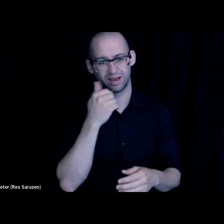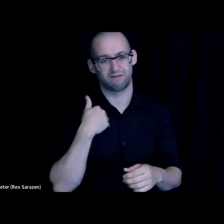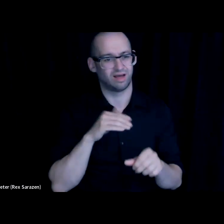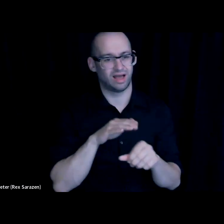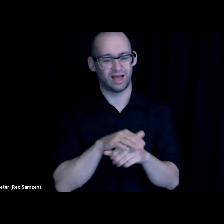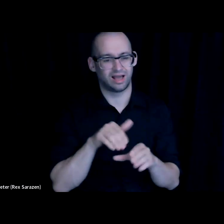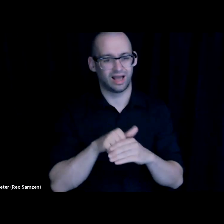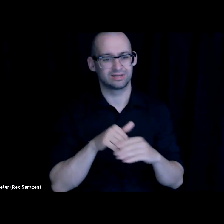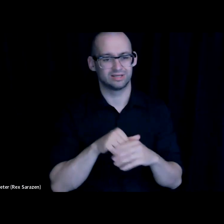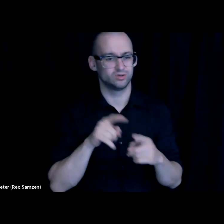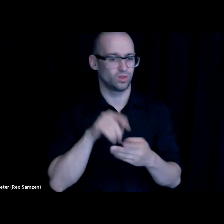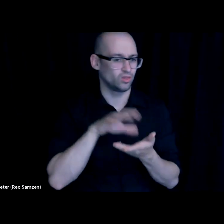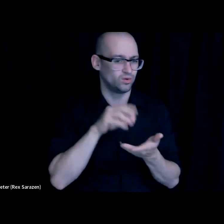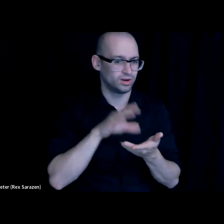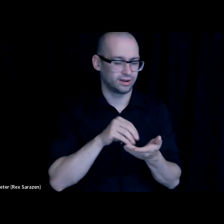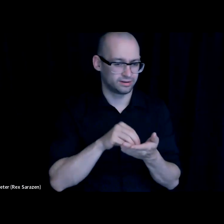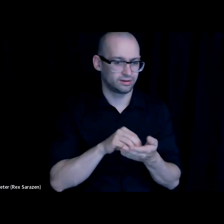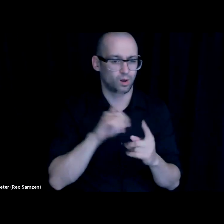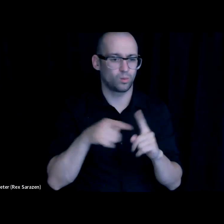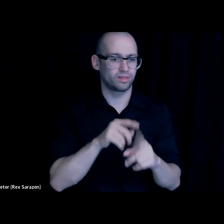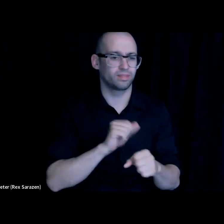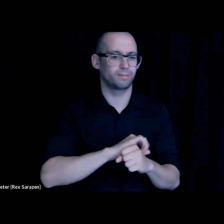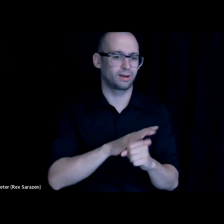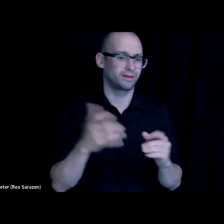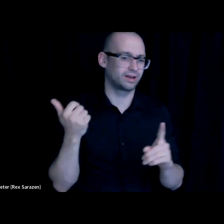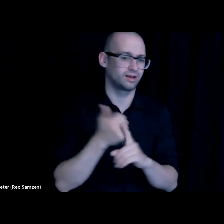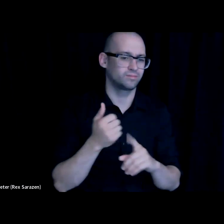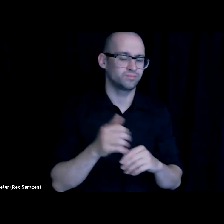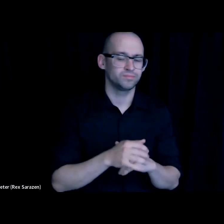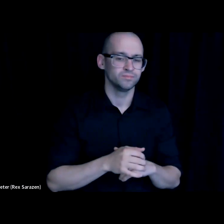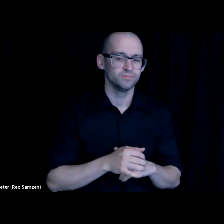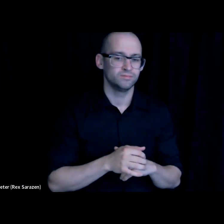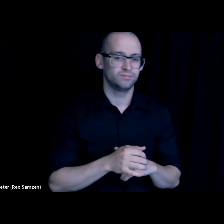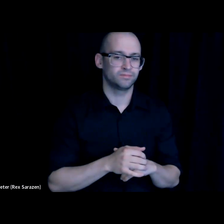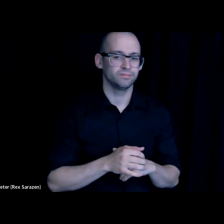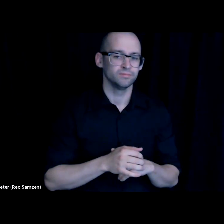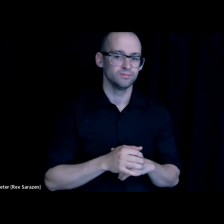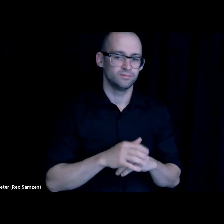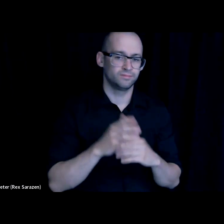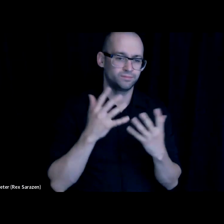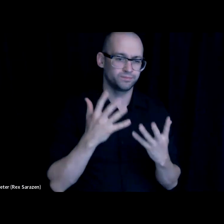when the pandemic hit. So I wanted to kind of tell you a little bit about, because we're